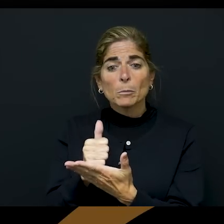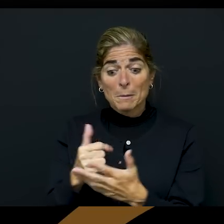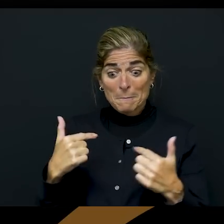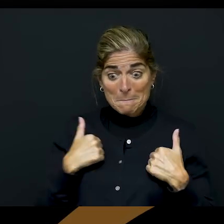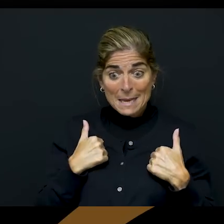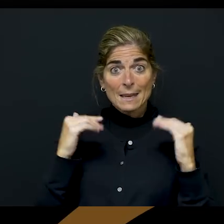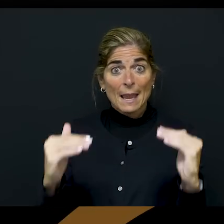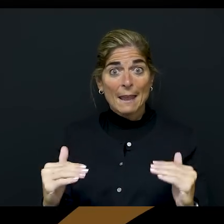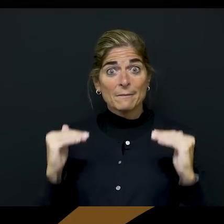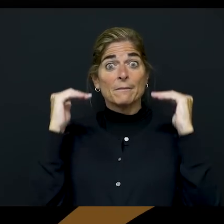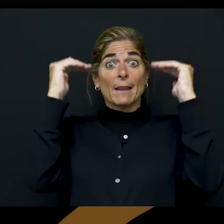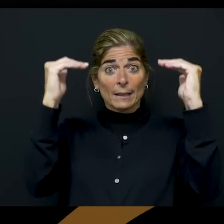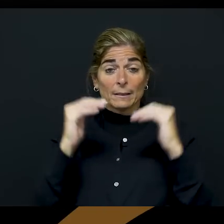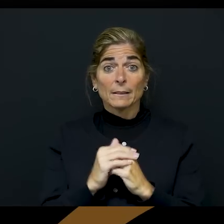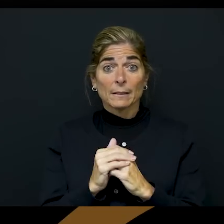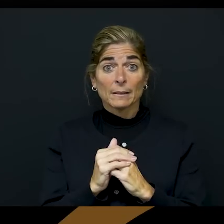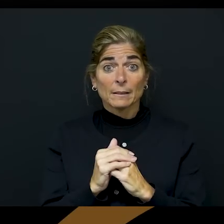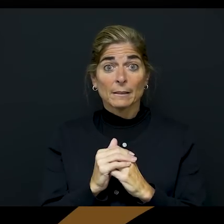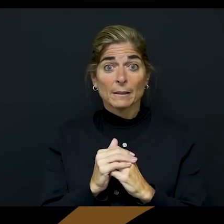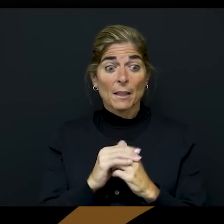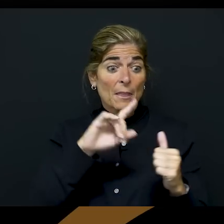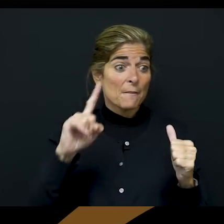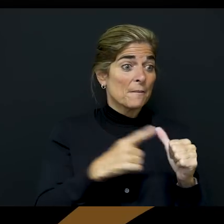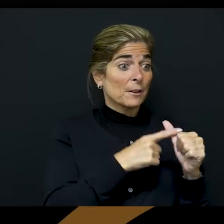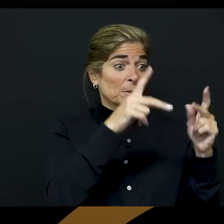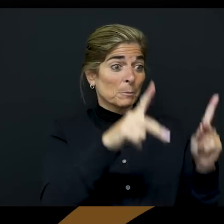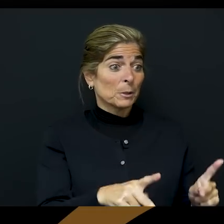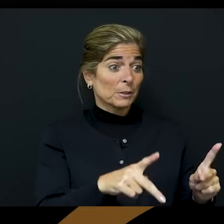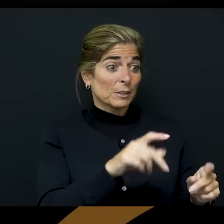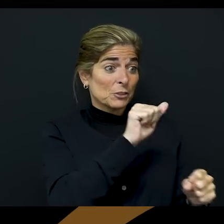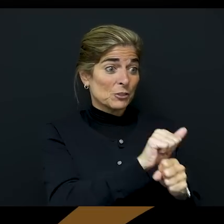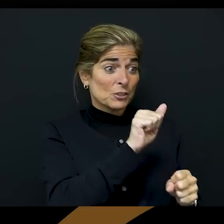has played a pivotal role in helping me advance in my journey.